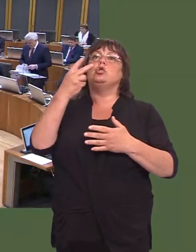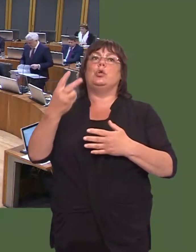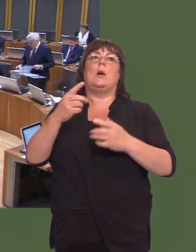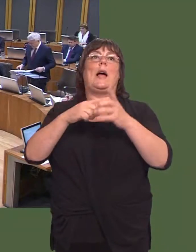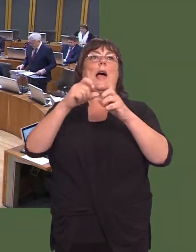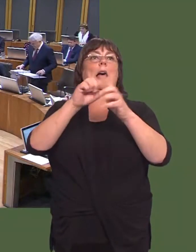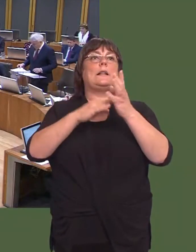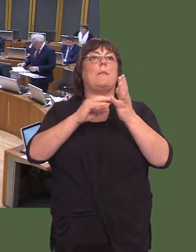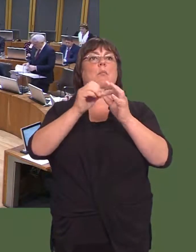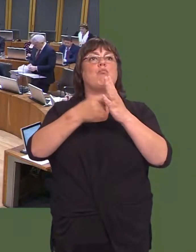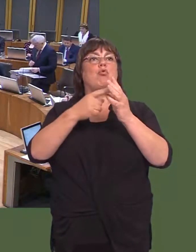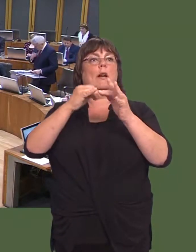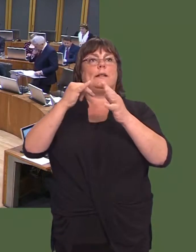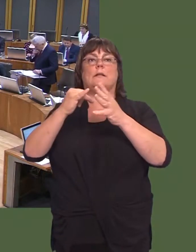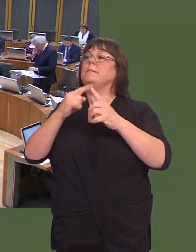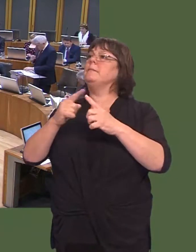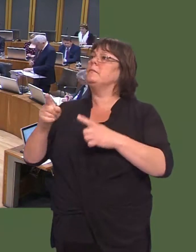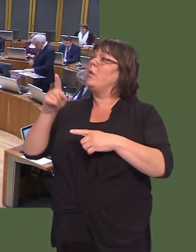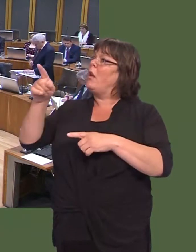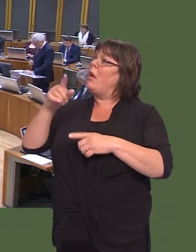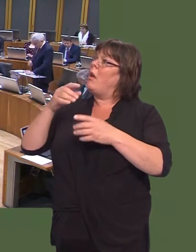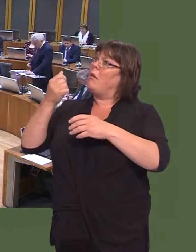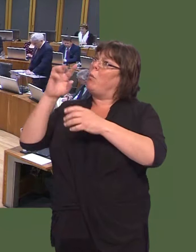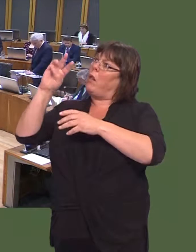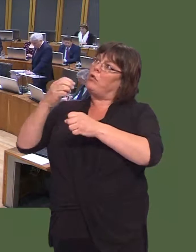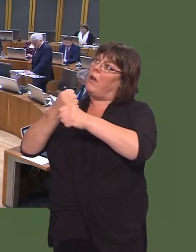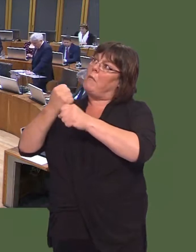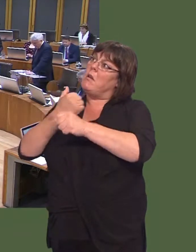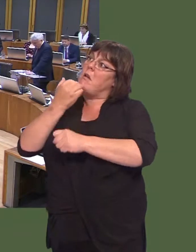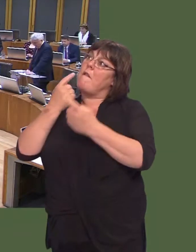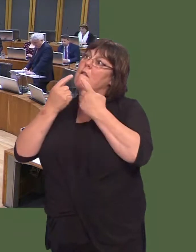Does the Welsh Government now have all the information it needs to make a decision on